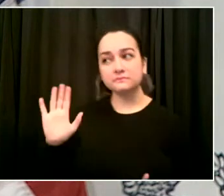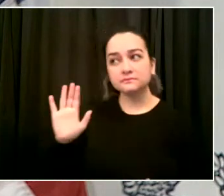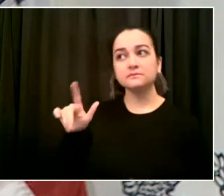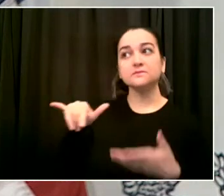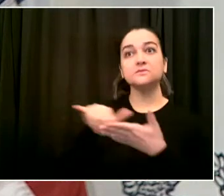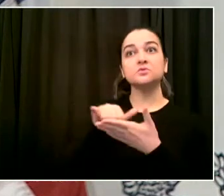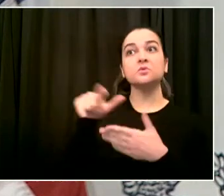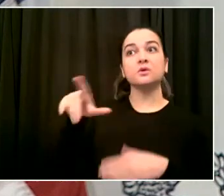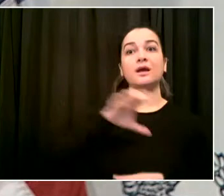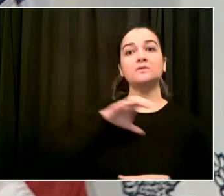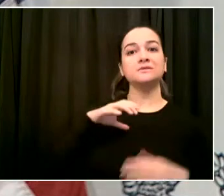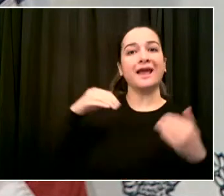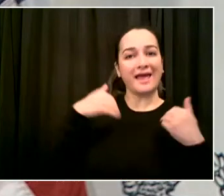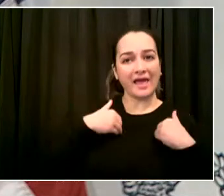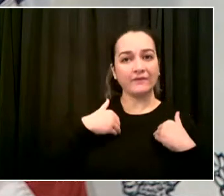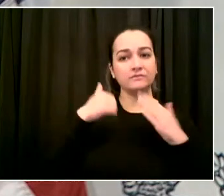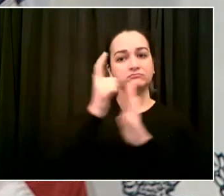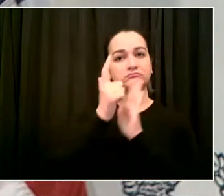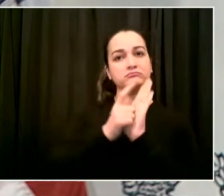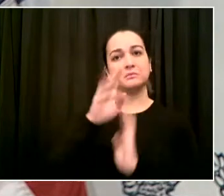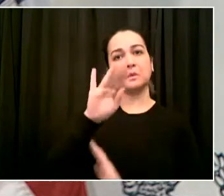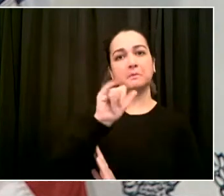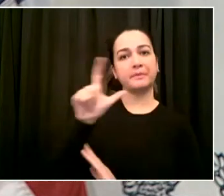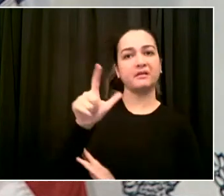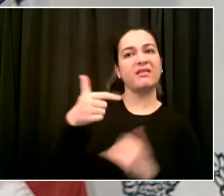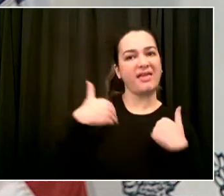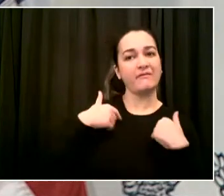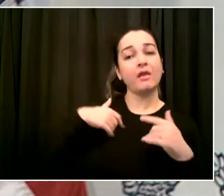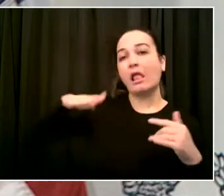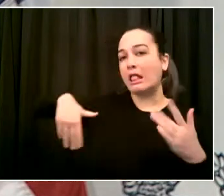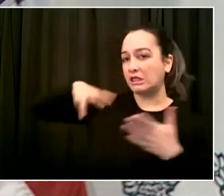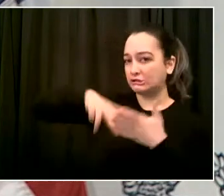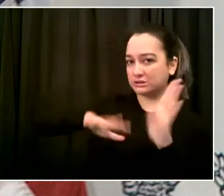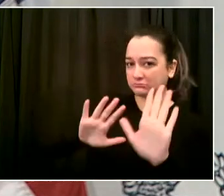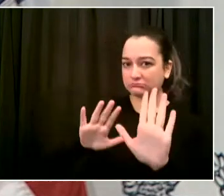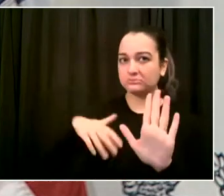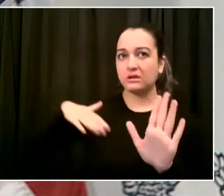HOUSING STABILITY PLAN THAT HAS BEEN BEFORE THE